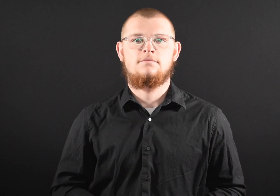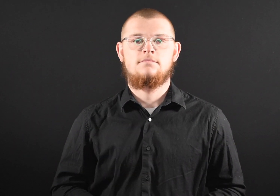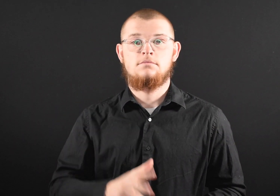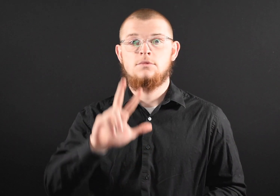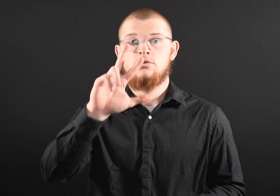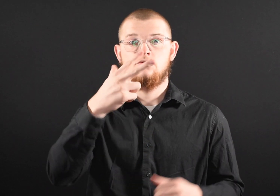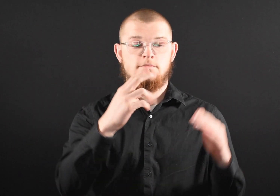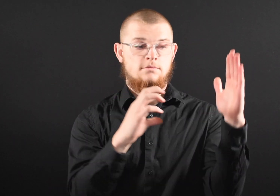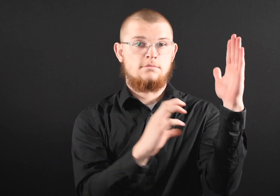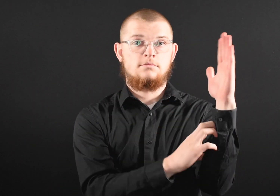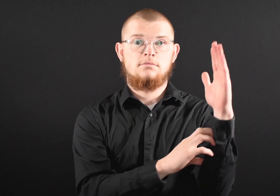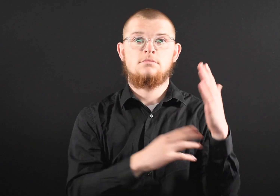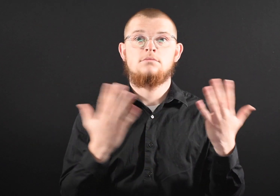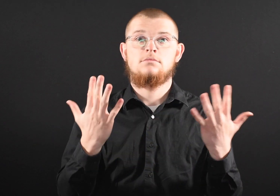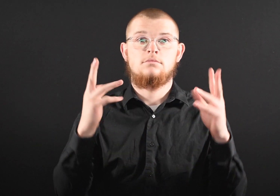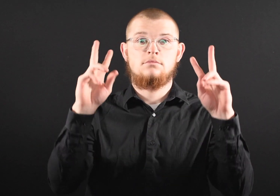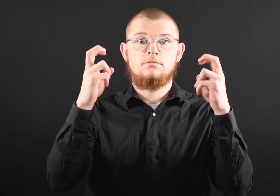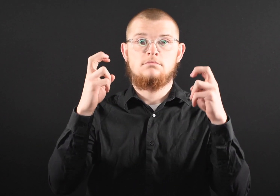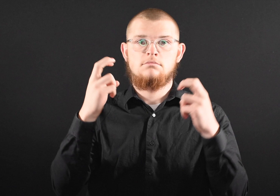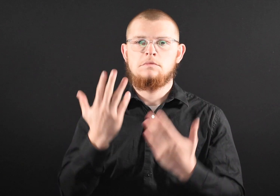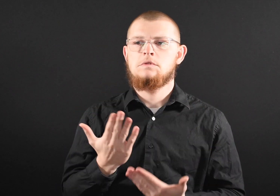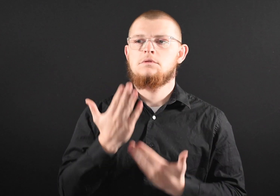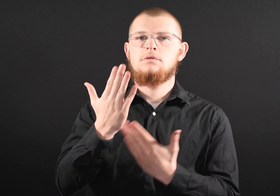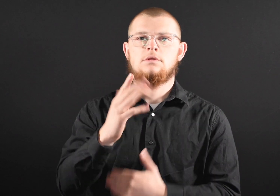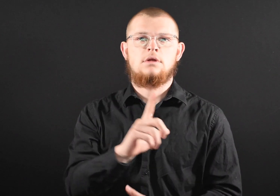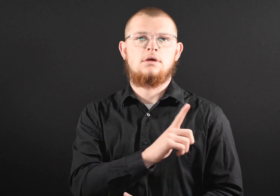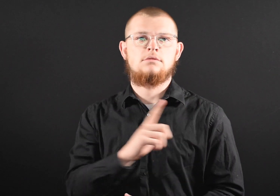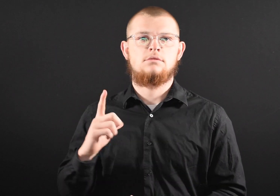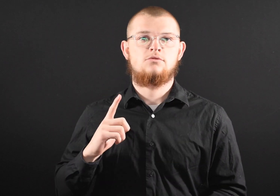The third section is called “Suggest Legislation.”